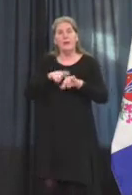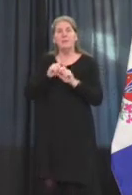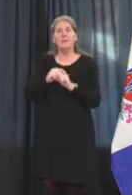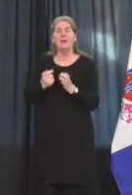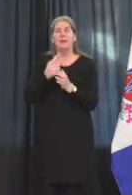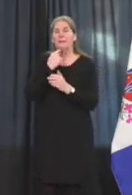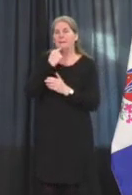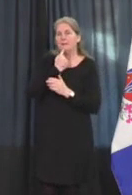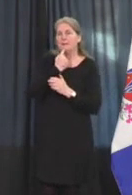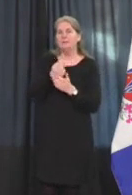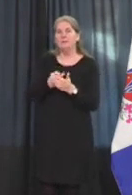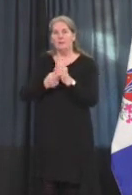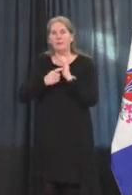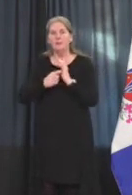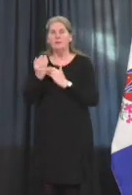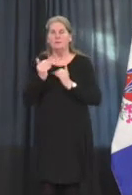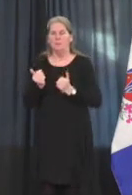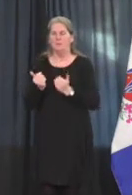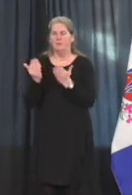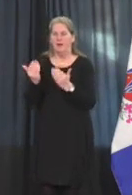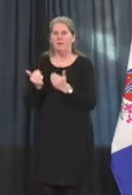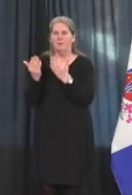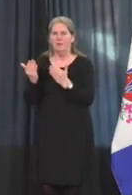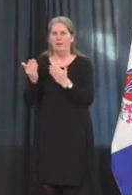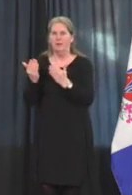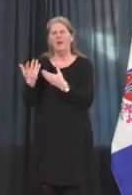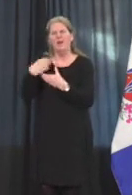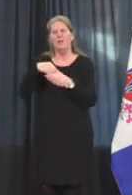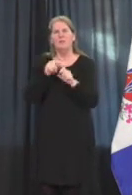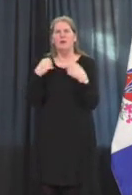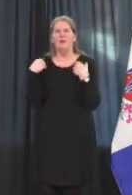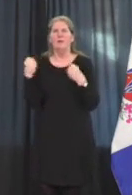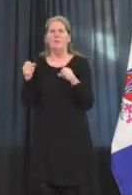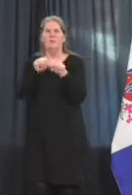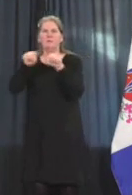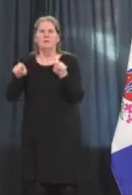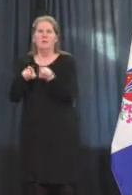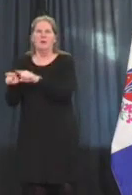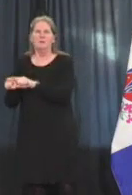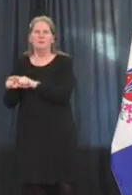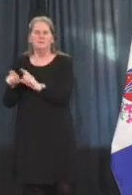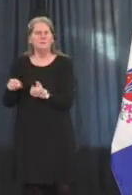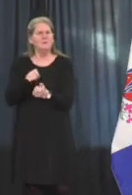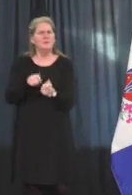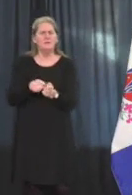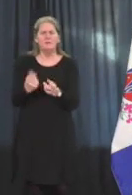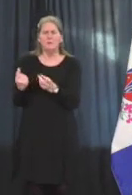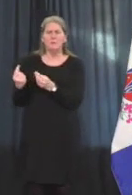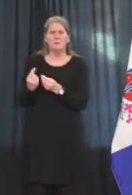US, INCLUDING OUR MEDICAL SYSTEM. SOME OF THE SPECIFIC MEASURES CONTAINED IN THE ORDER ARE AS